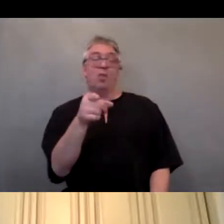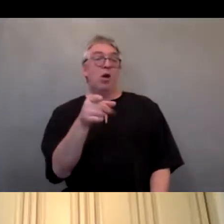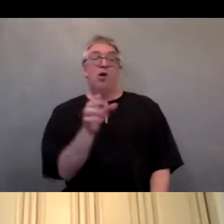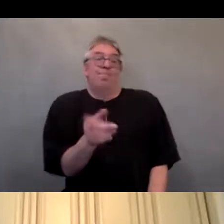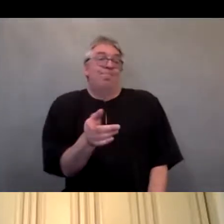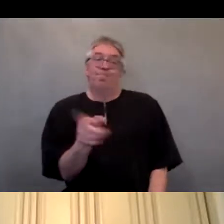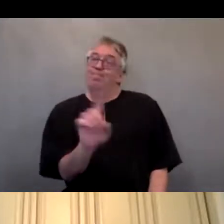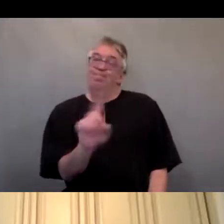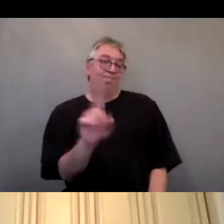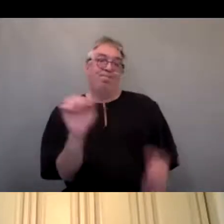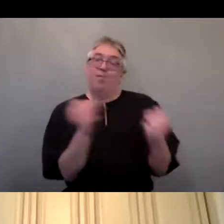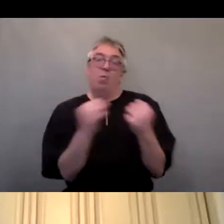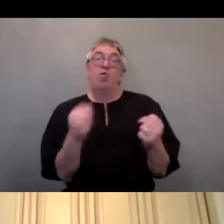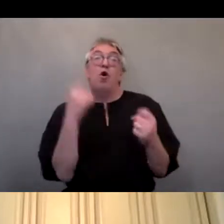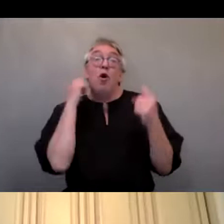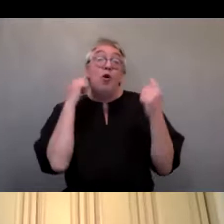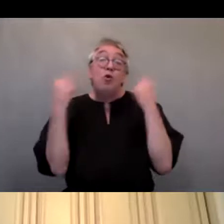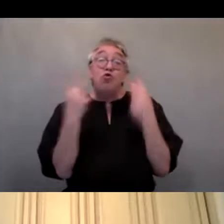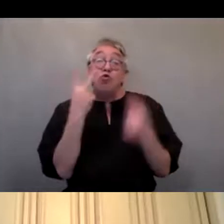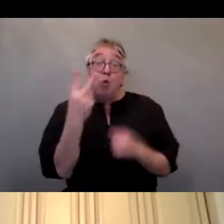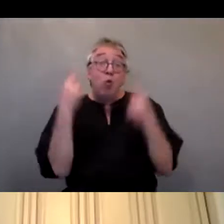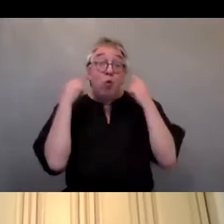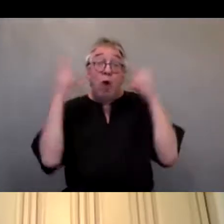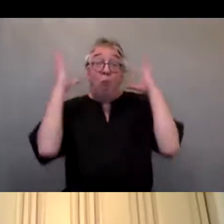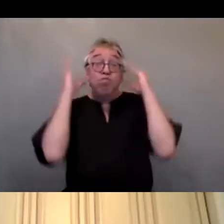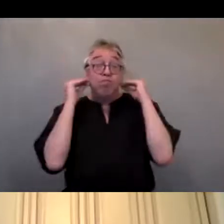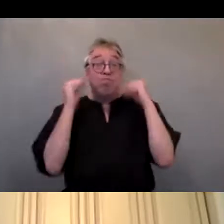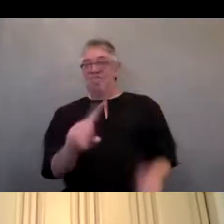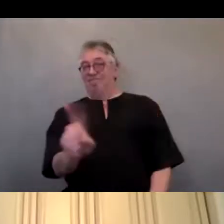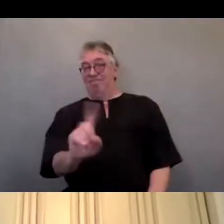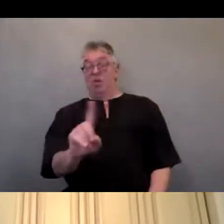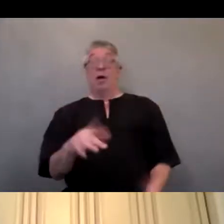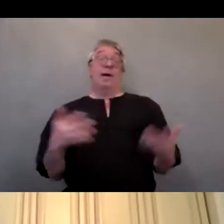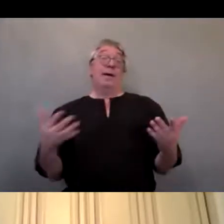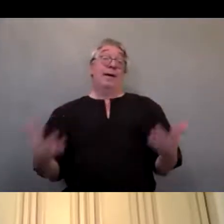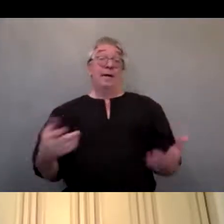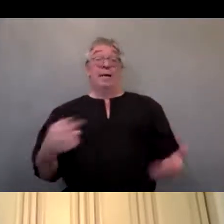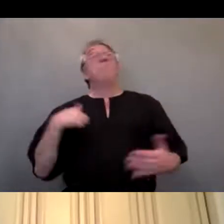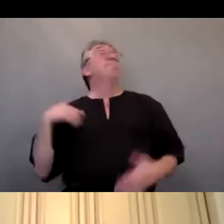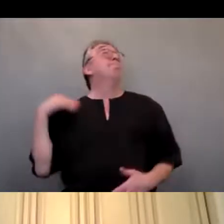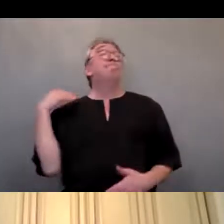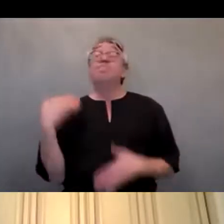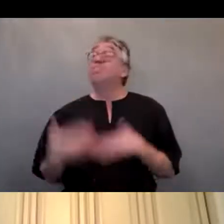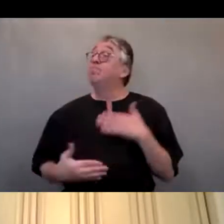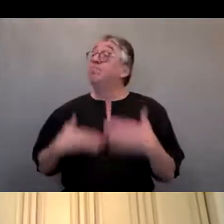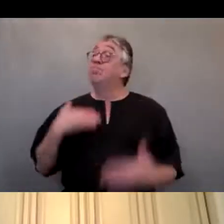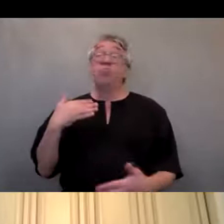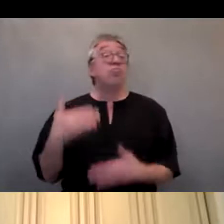eligible for a cochlear implant because you do not have bilateral profound hearing loss.